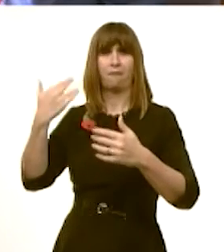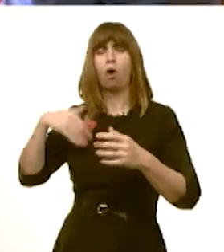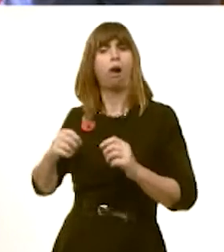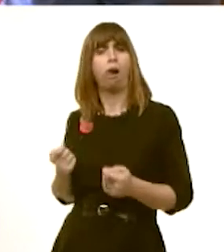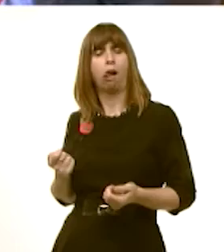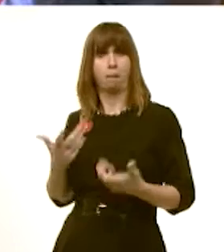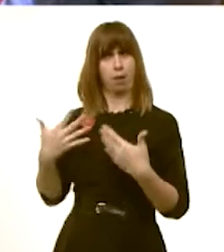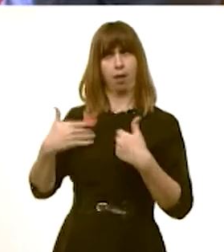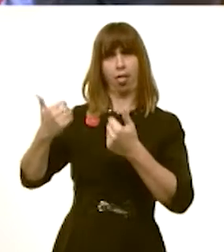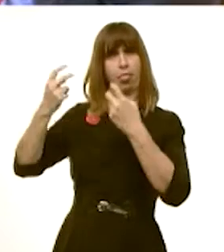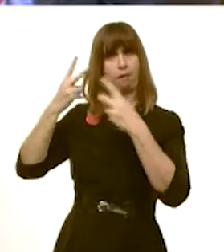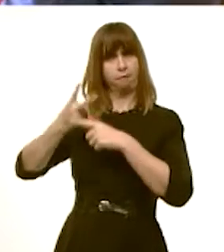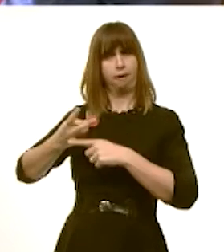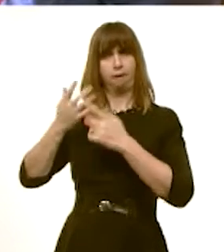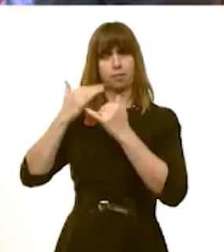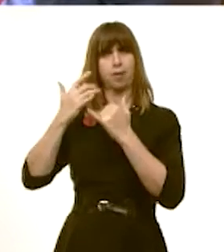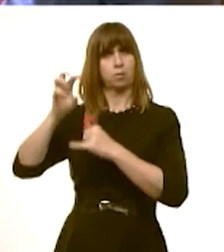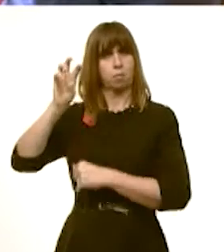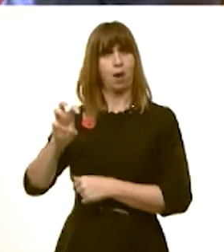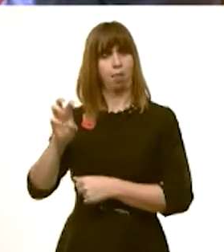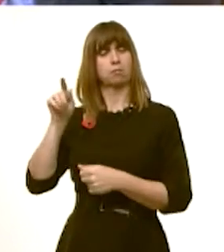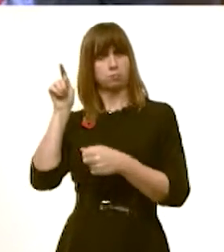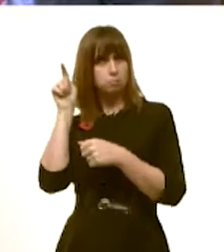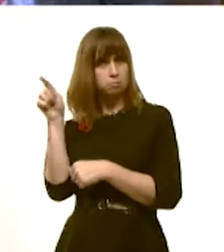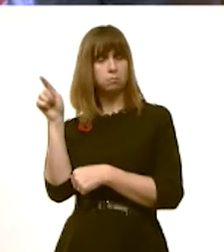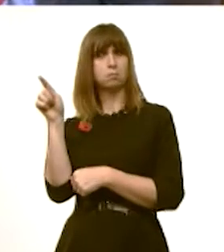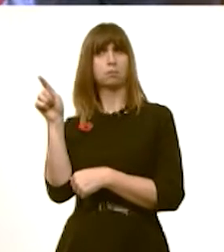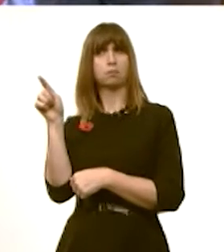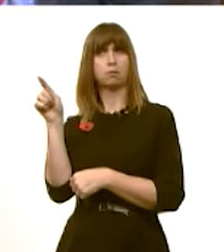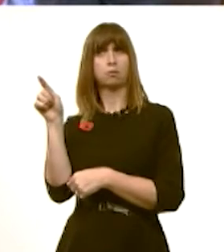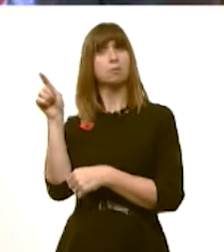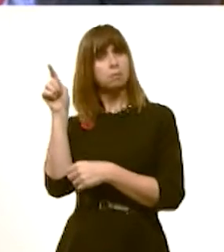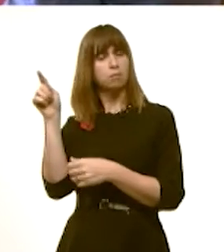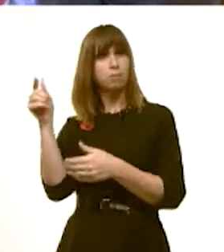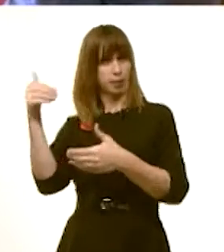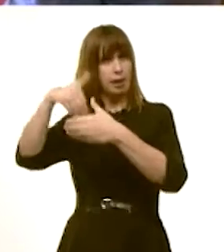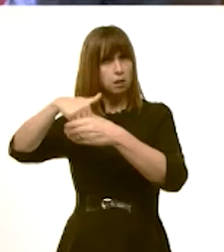Healthcare Inspectorate Wales are part of the process in terms of making sure that Betsi